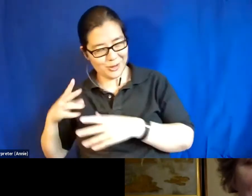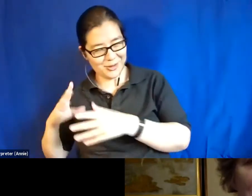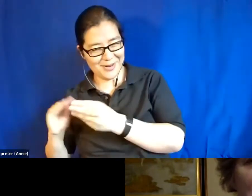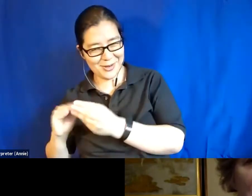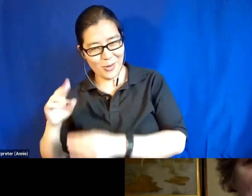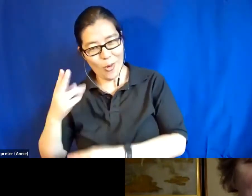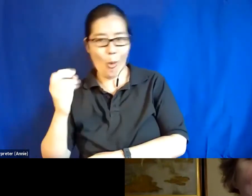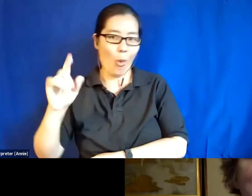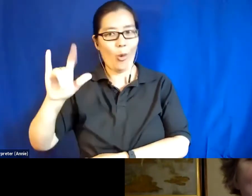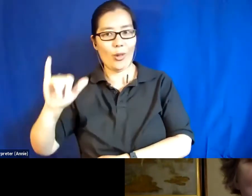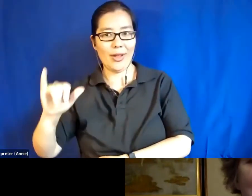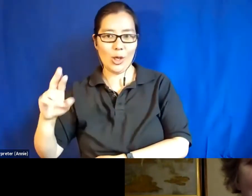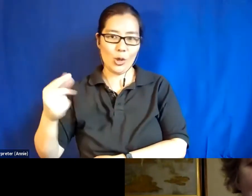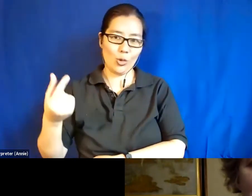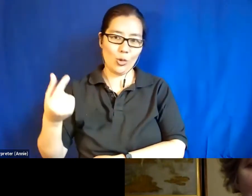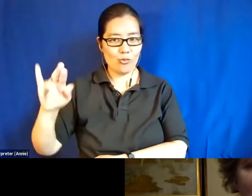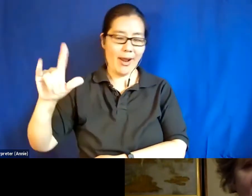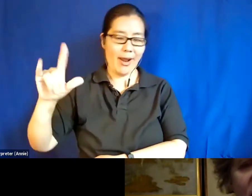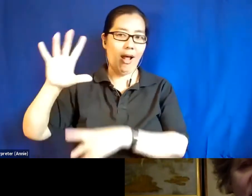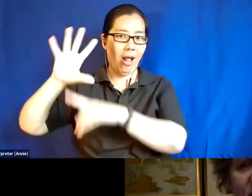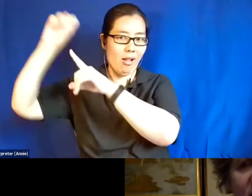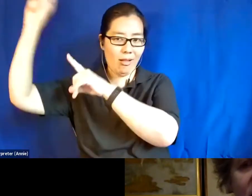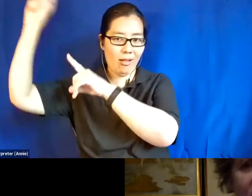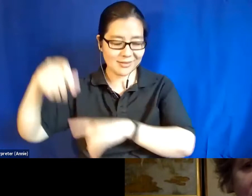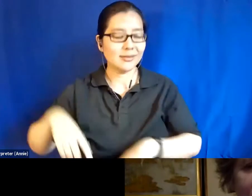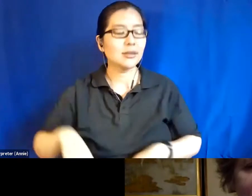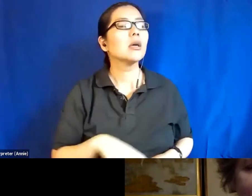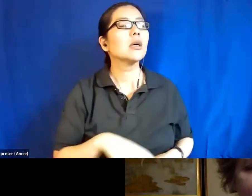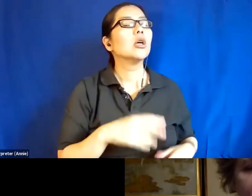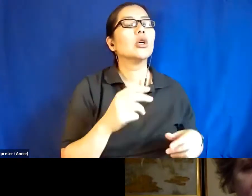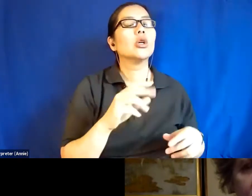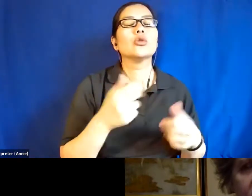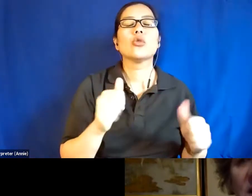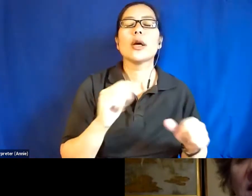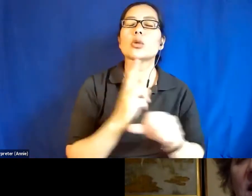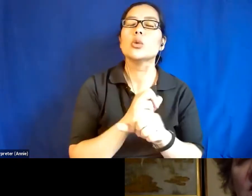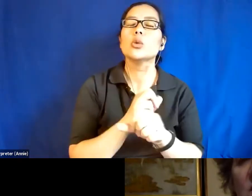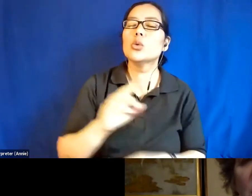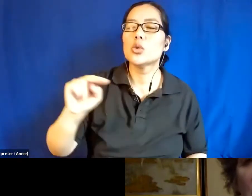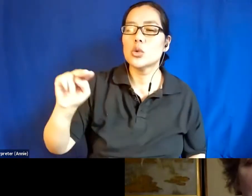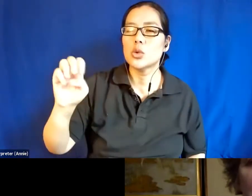We're trying to use pneumatic techniques air or fluid to move dots